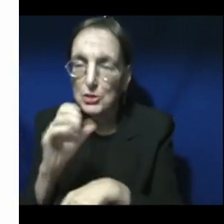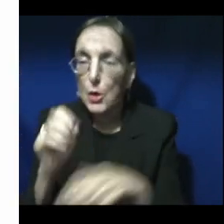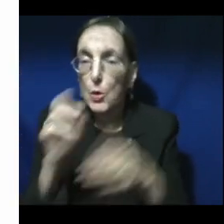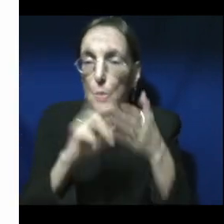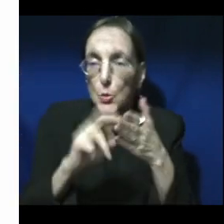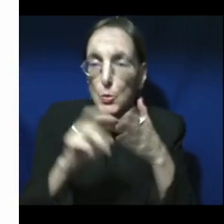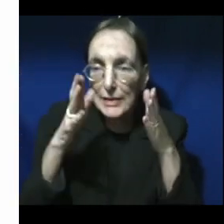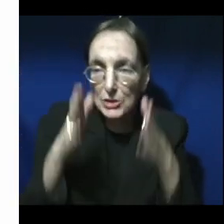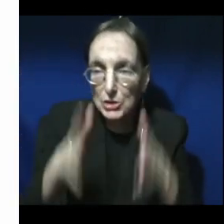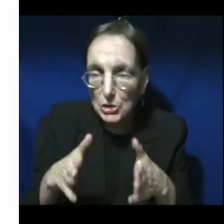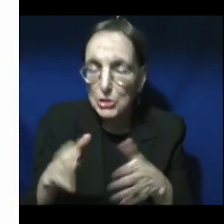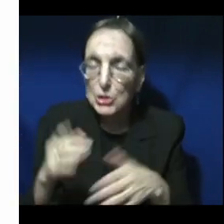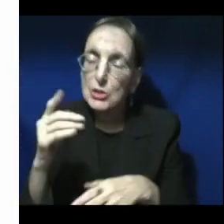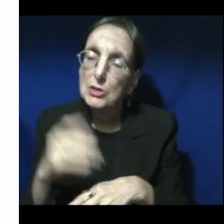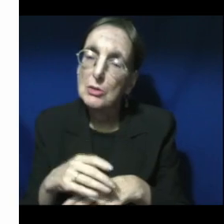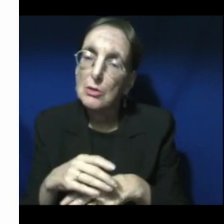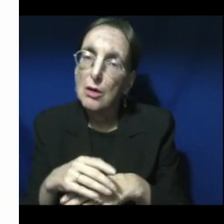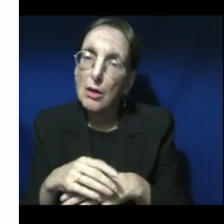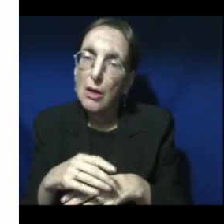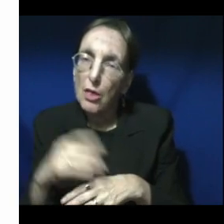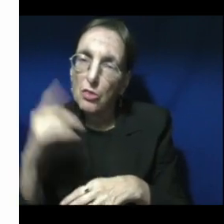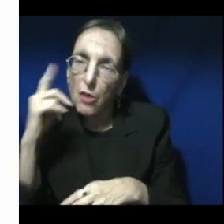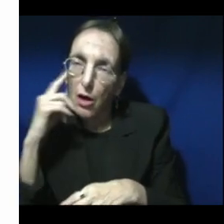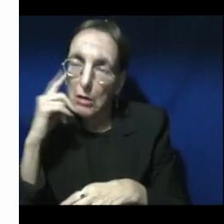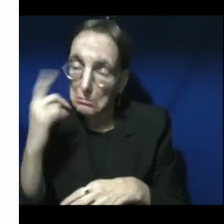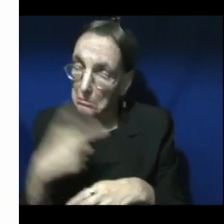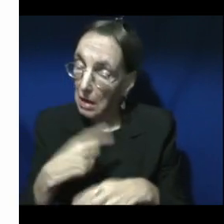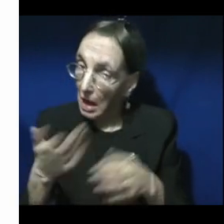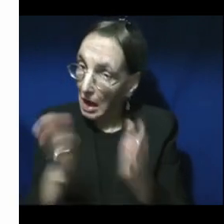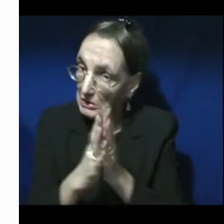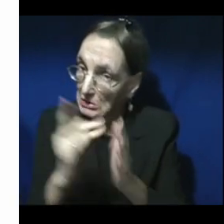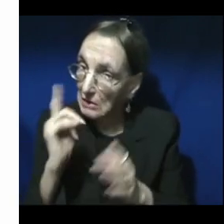advice a bad idea? They had people engaged in a variety of social interactions. Some people asked